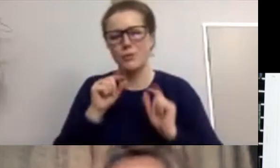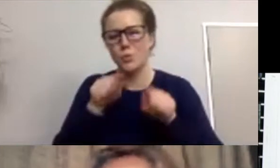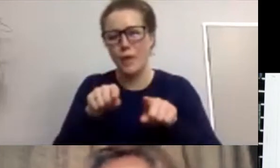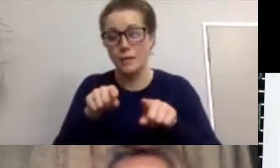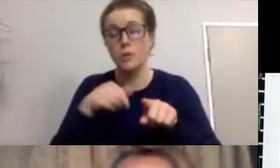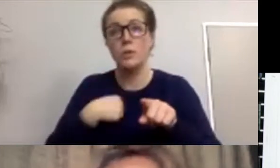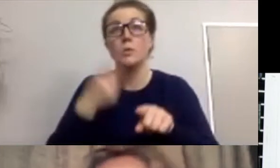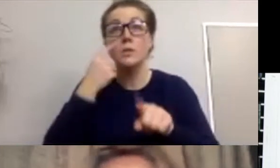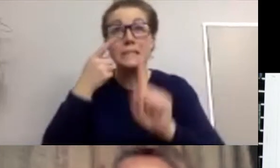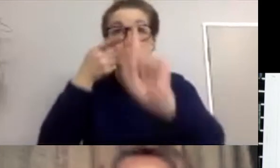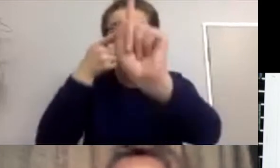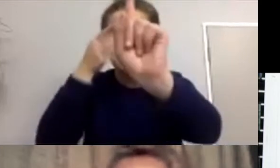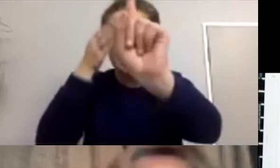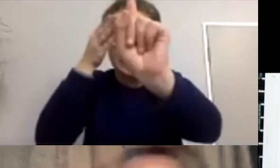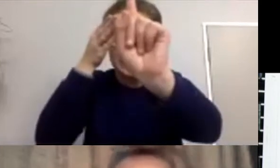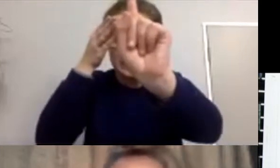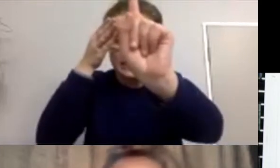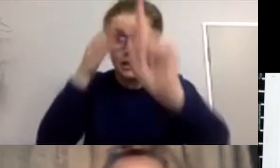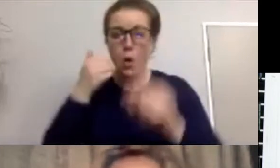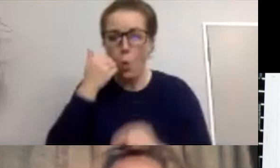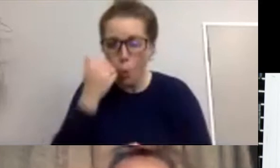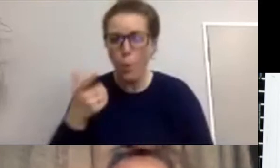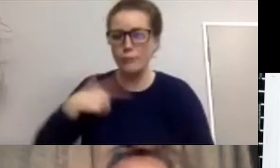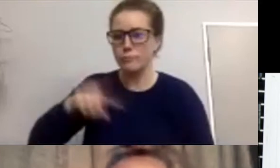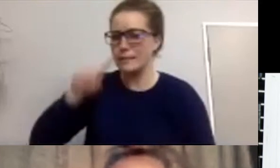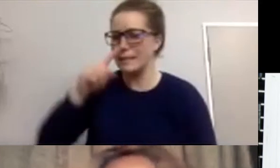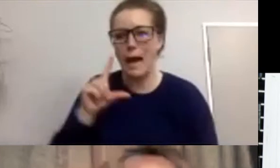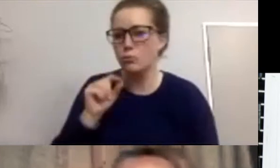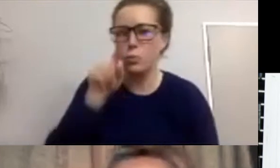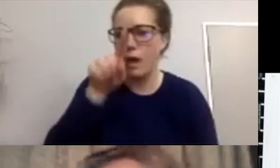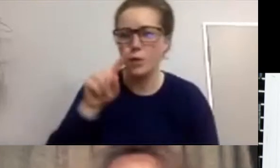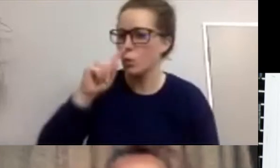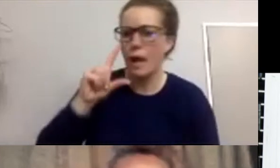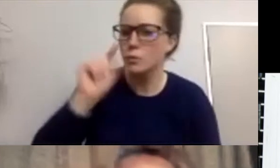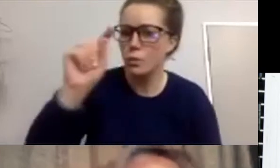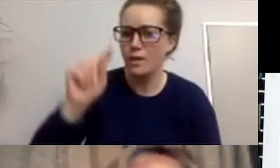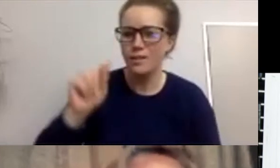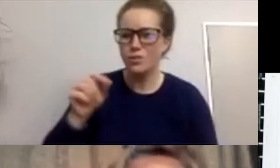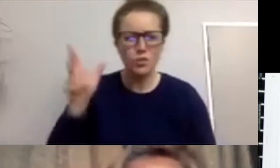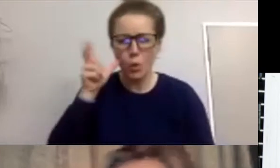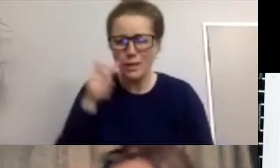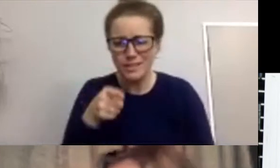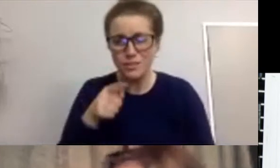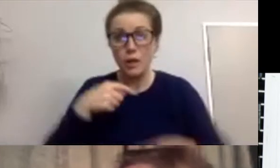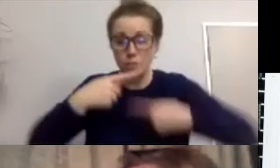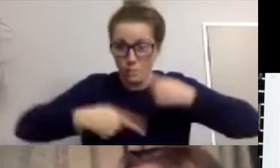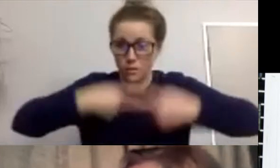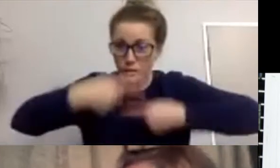there's always a reason why you can't do things. Just don't listen to them and just stick to your objective